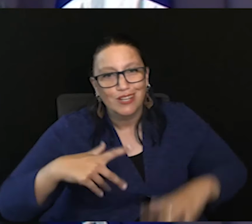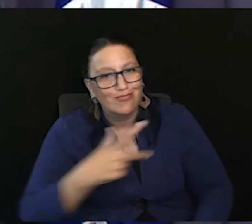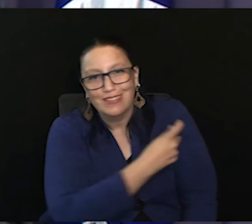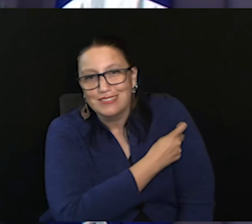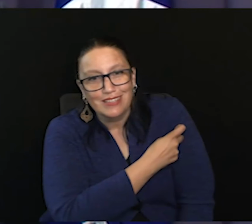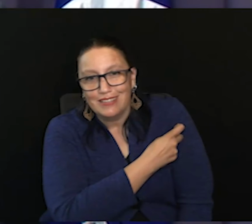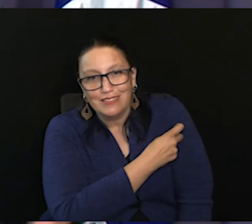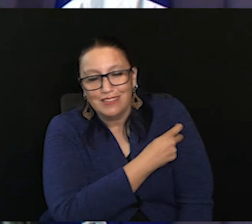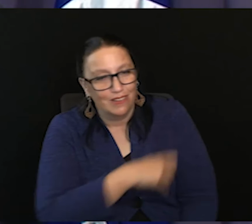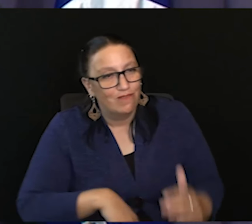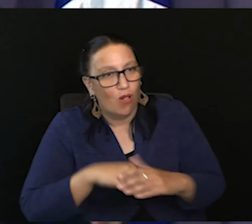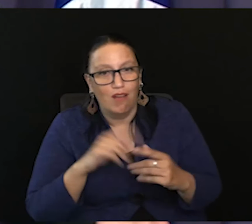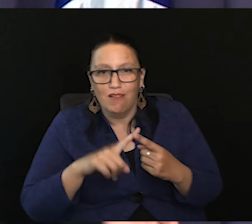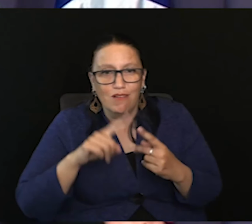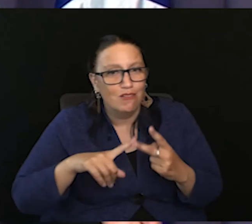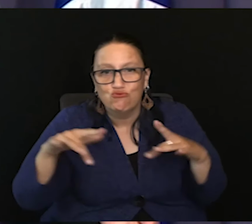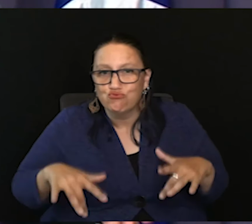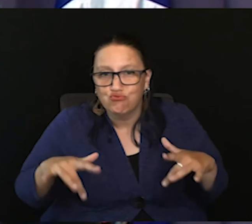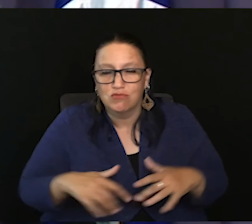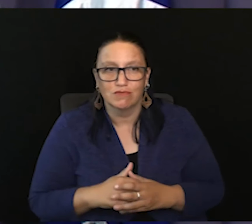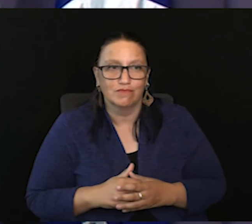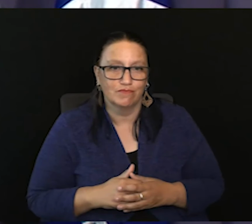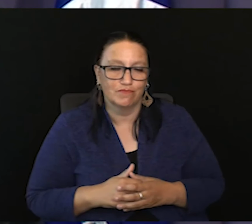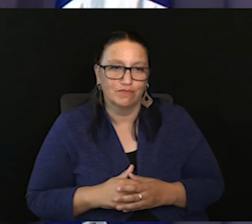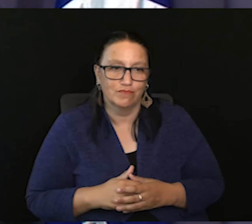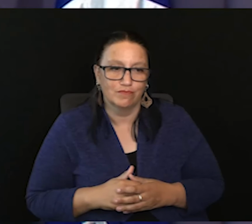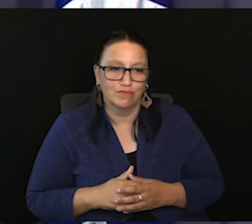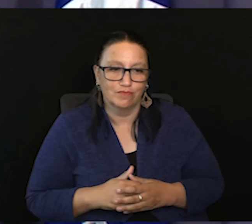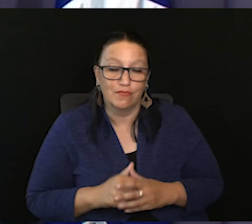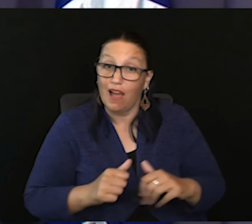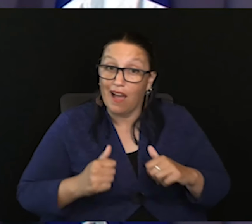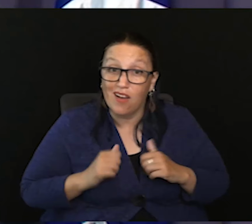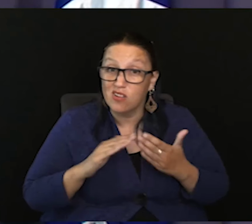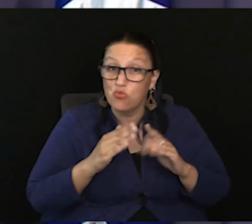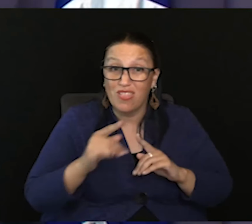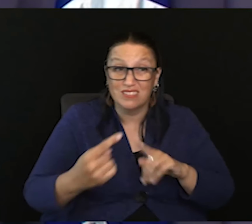was still continuing for the first two doses. So in a low vaccinated or still being vaccinated